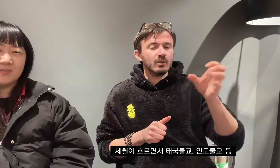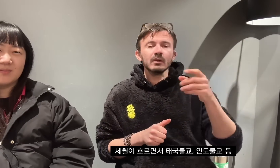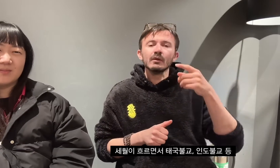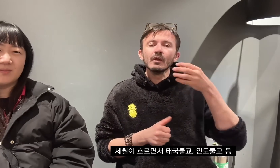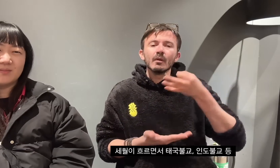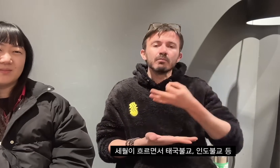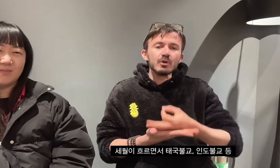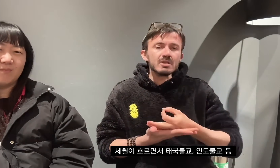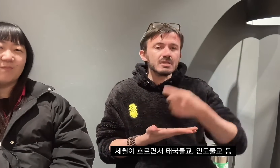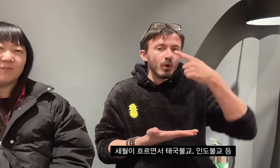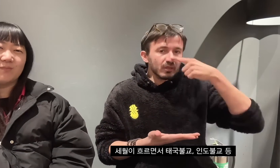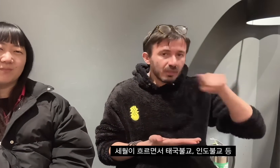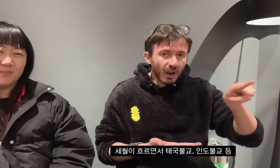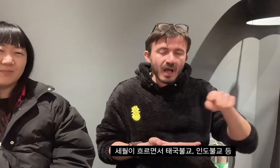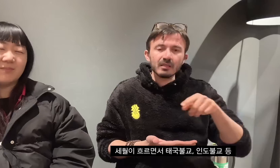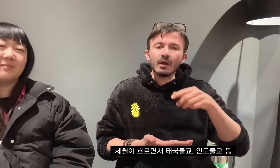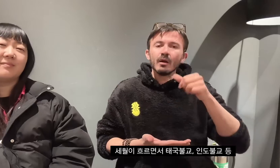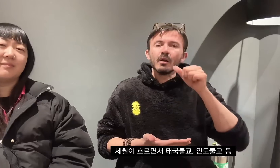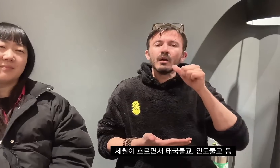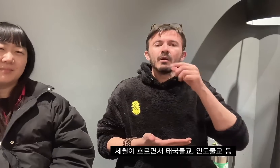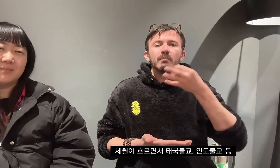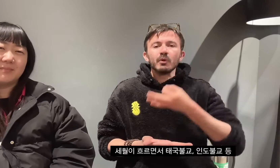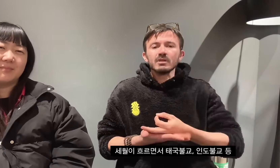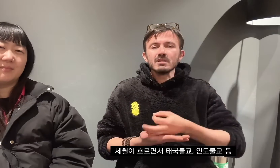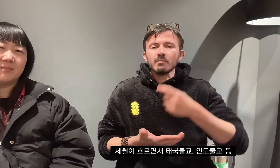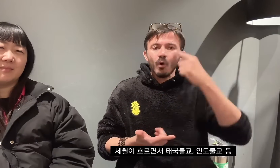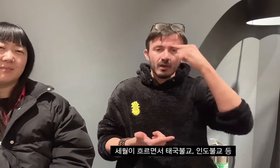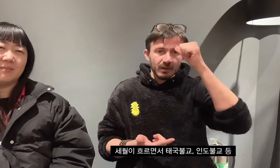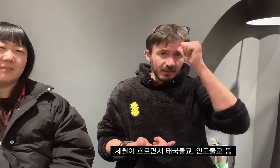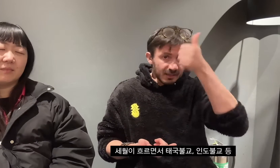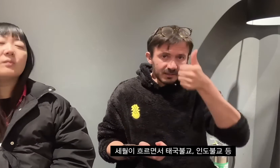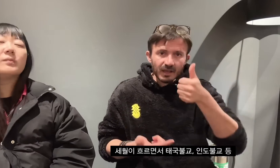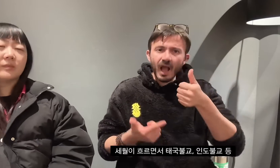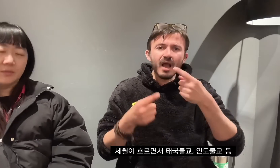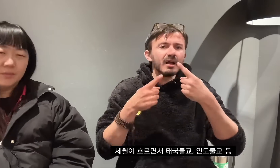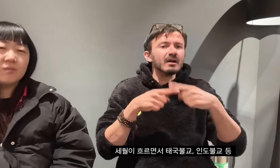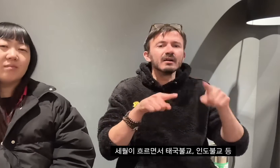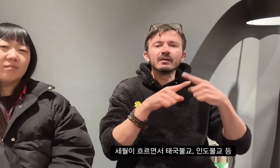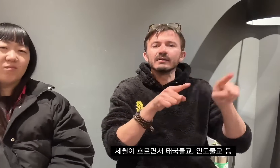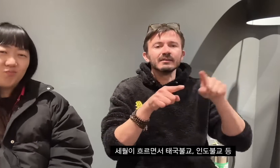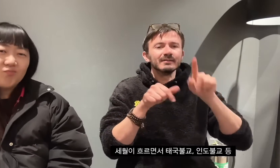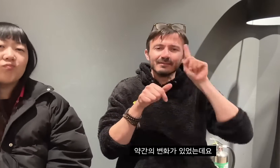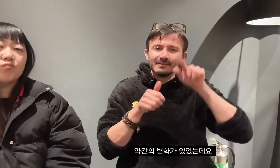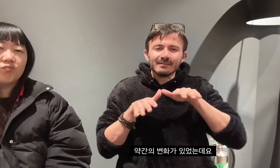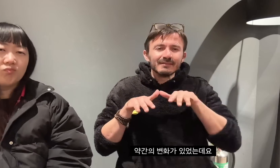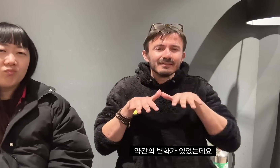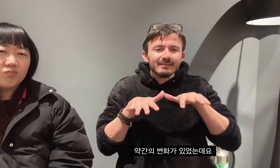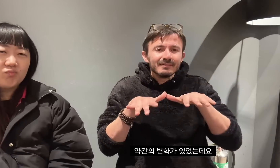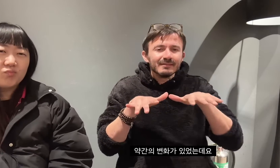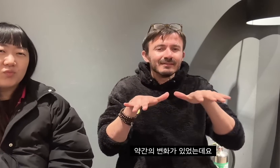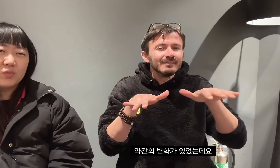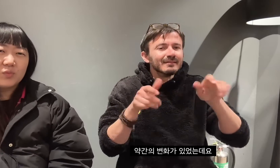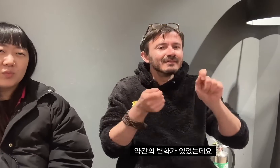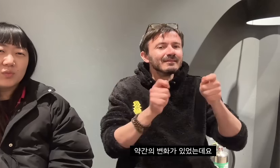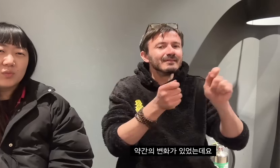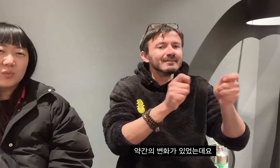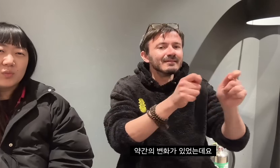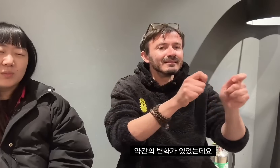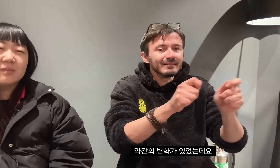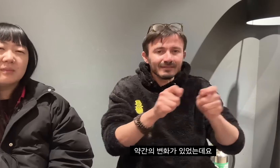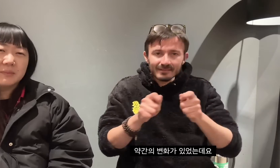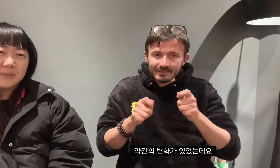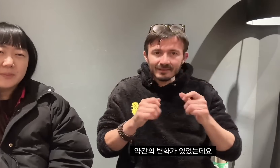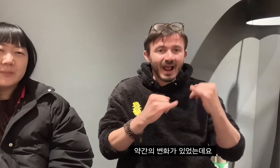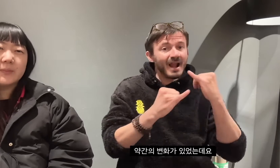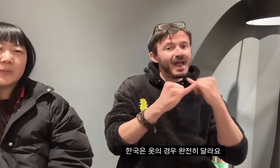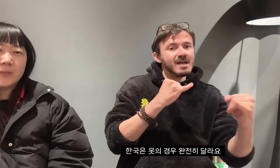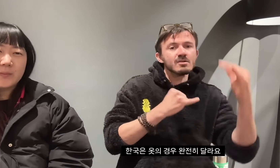As the years passed, there were some changes such as Thai Buddhism and Indian Buddhism.